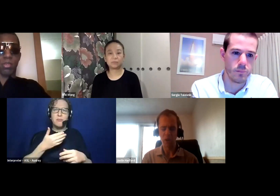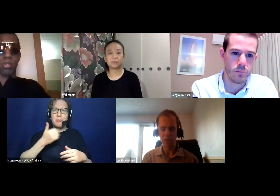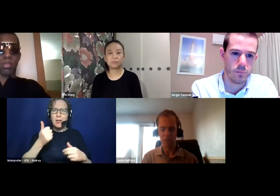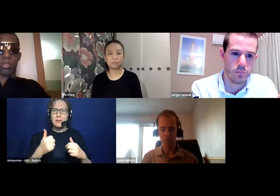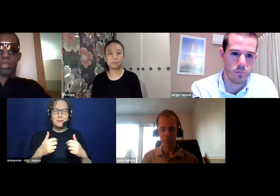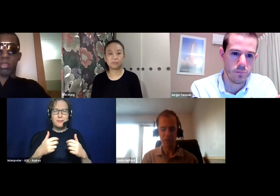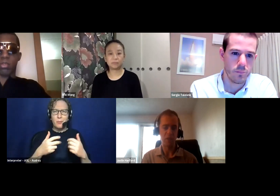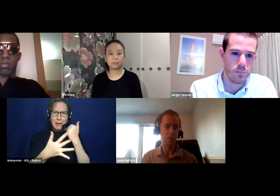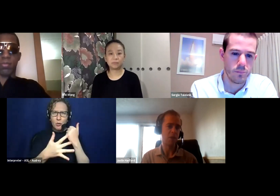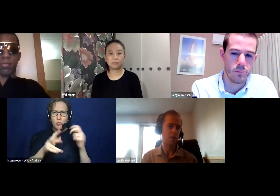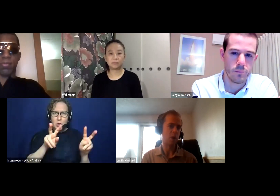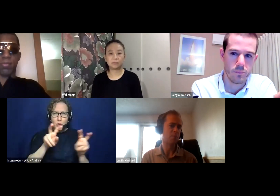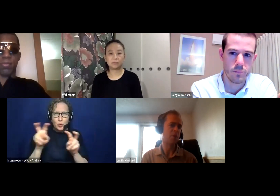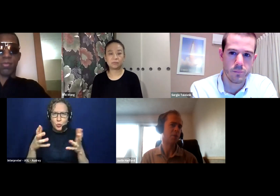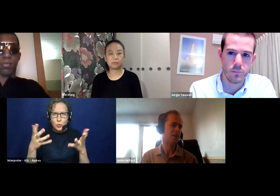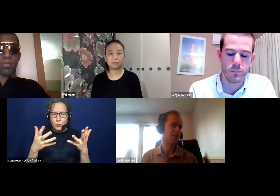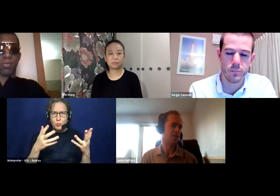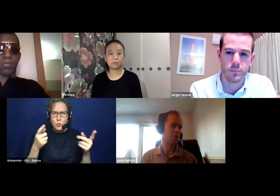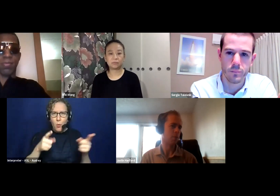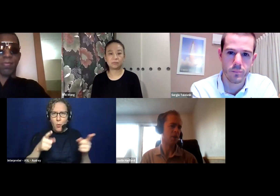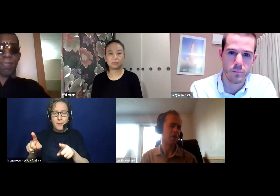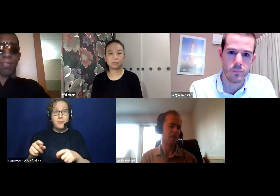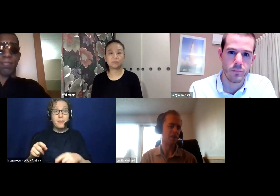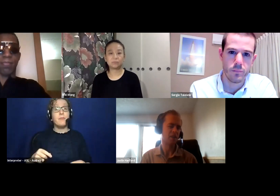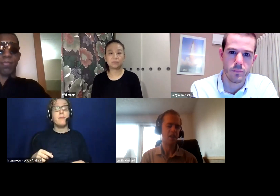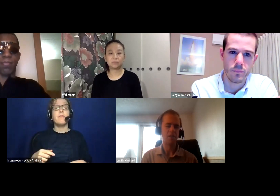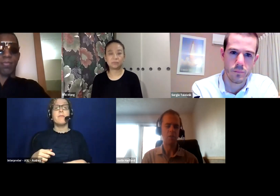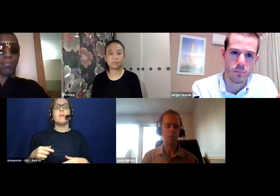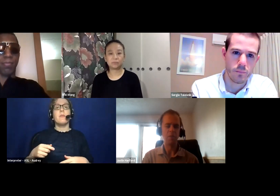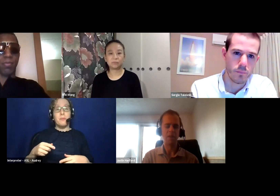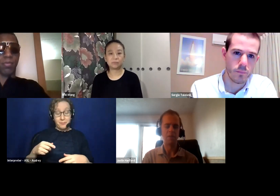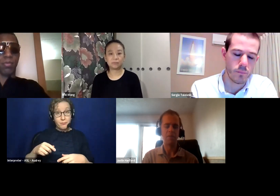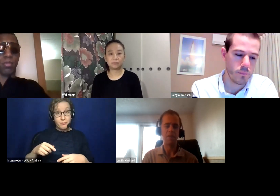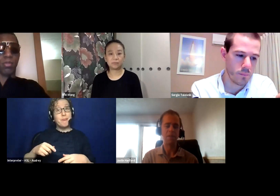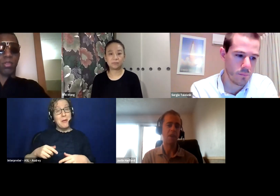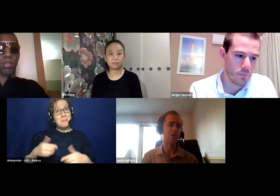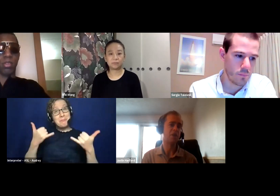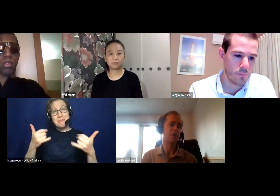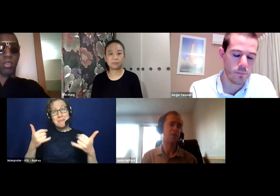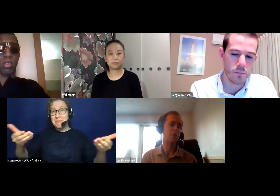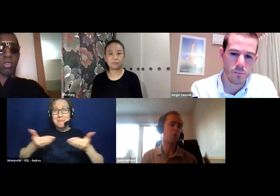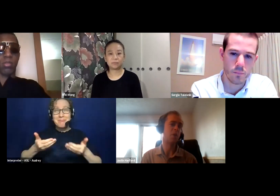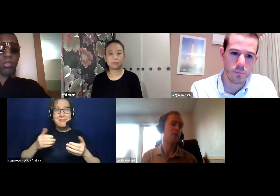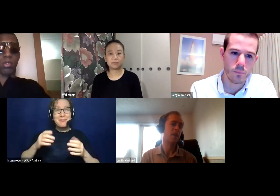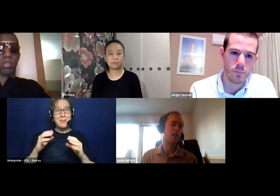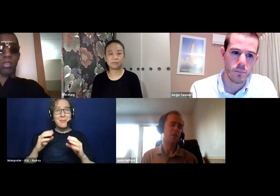meanwhile we welcome you to this webinar and the goal of this discussion is